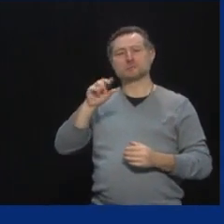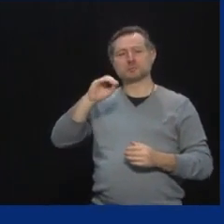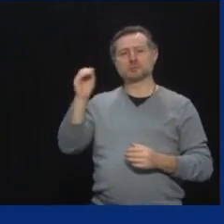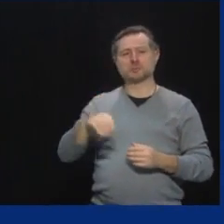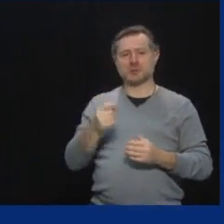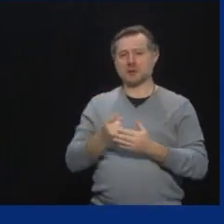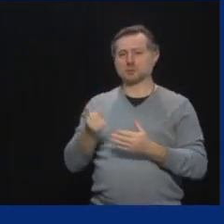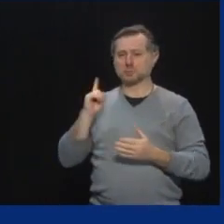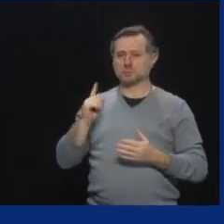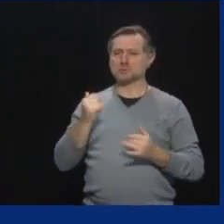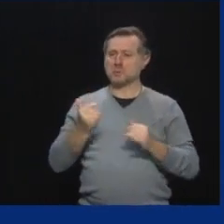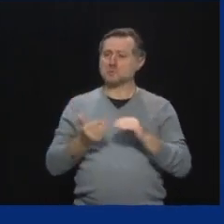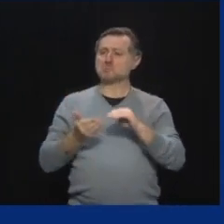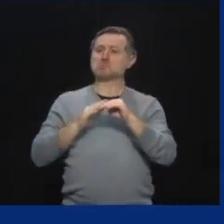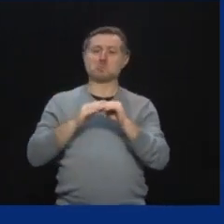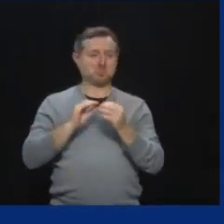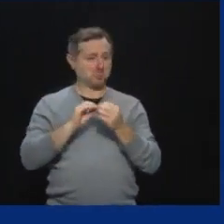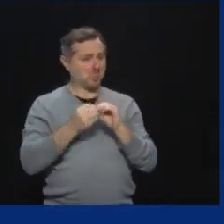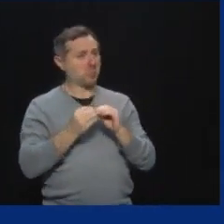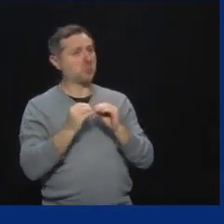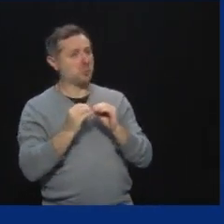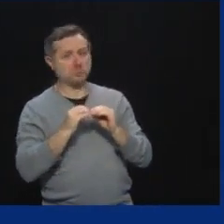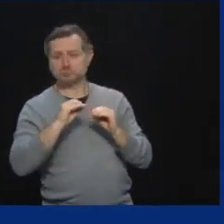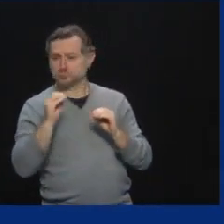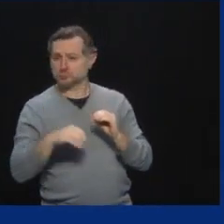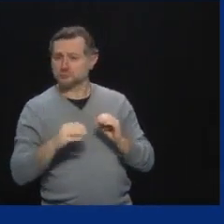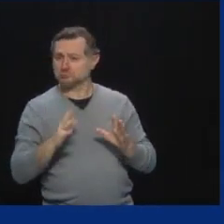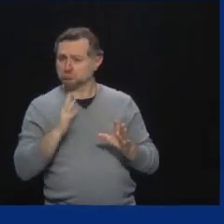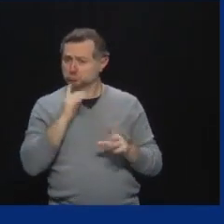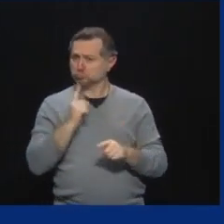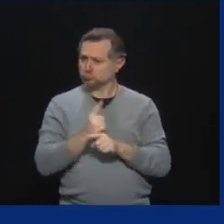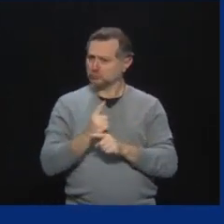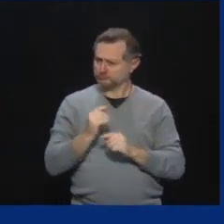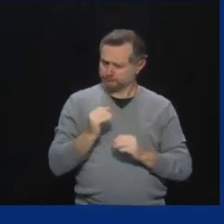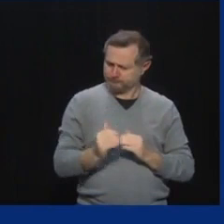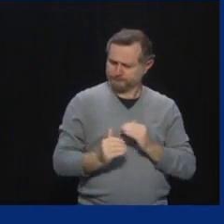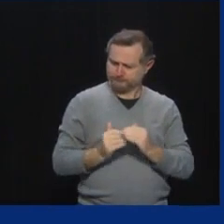so we're getting in the right direction. Uh huh. Still not happy with our young